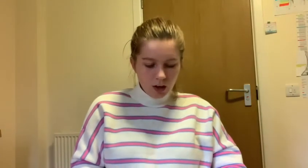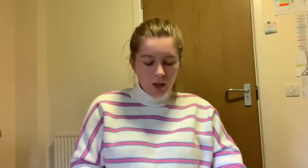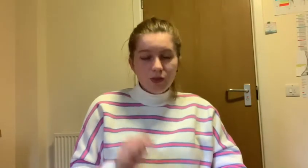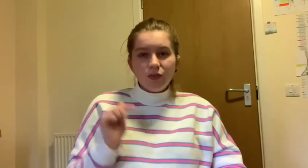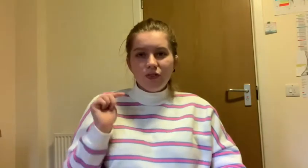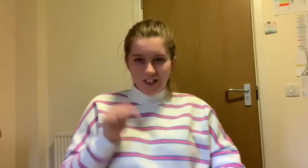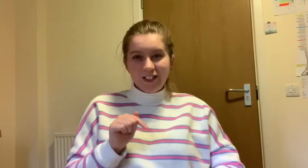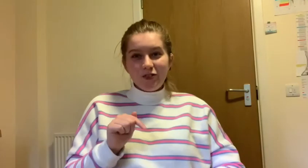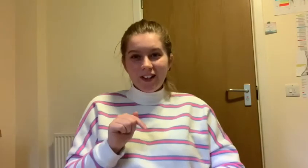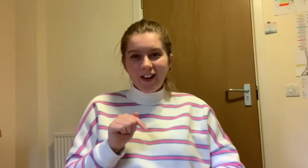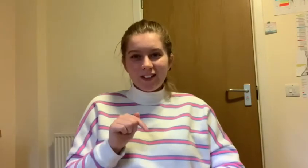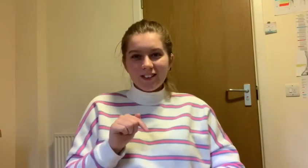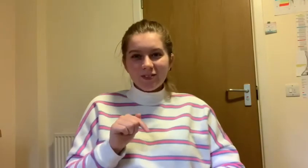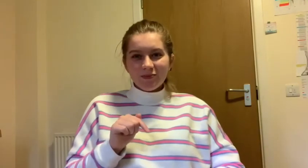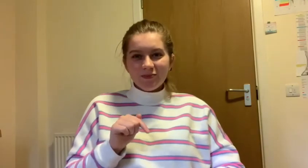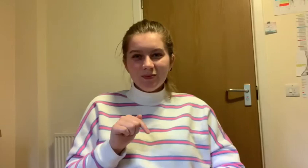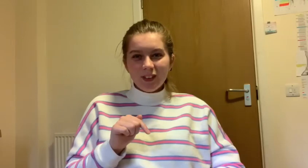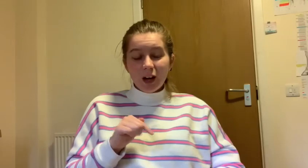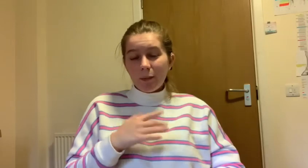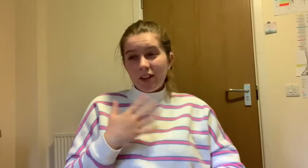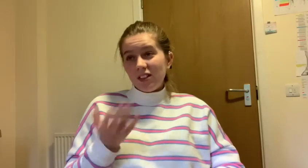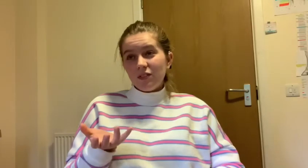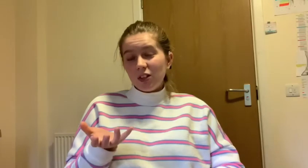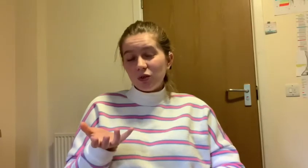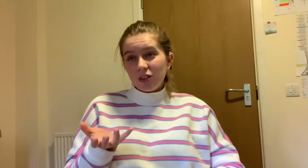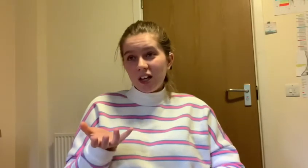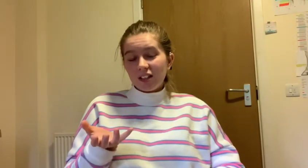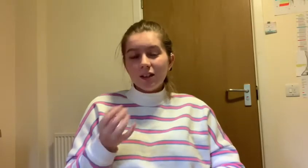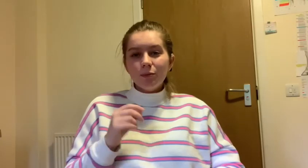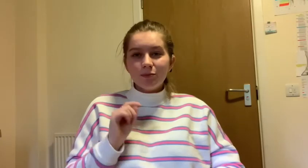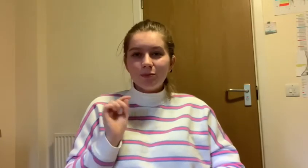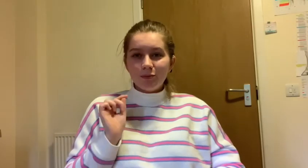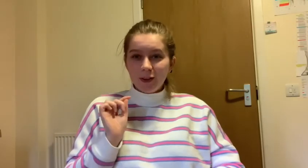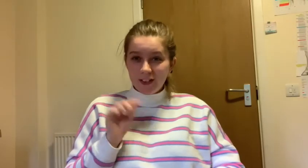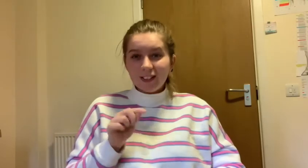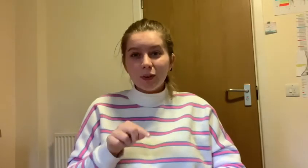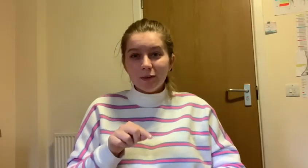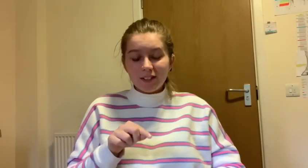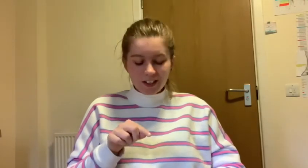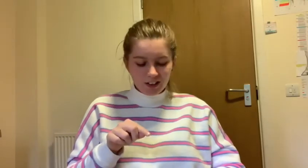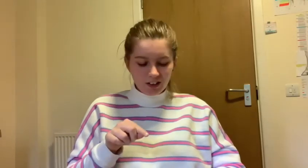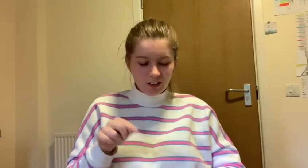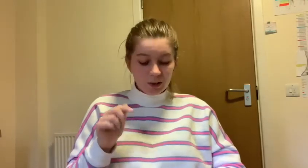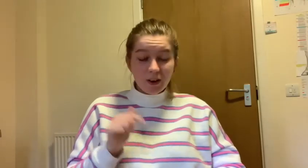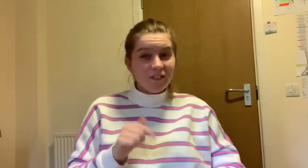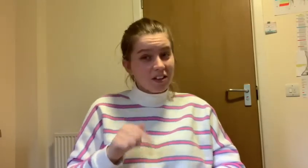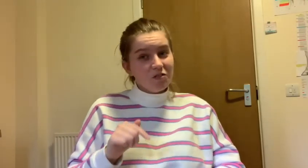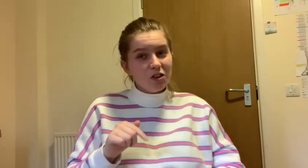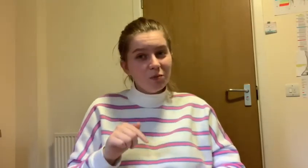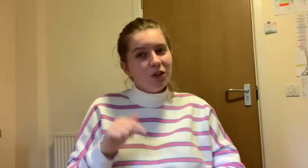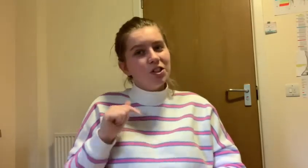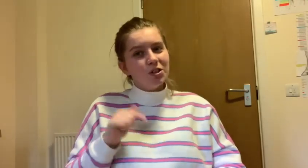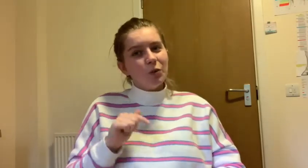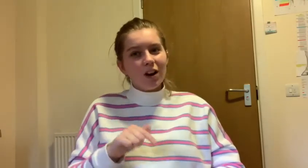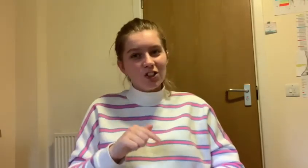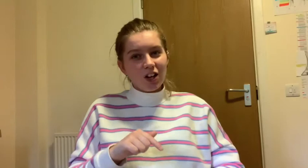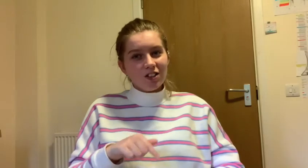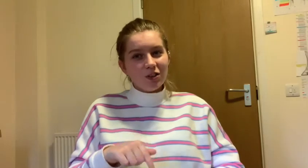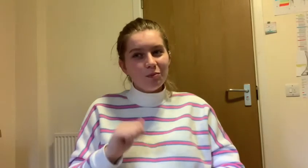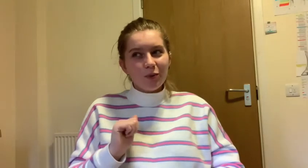This is really hard, I mean this video is really hard. But this one in particular is really hard. It's my favorite because it's so hard and challenging but